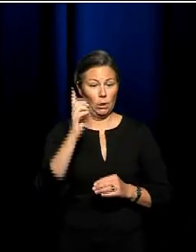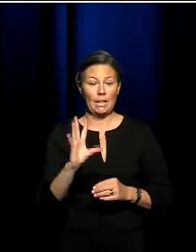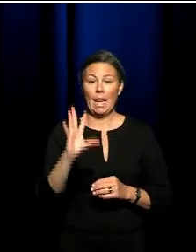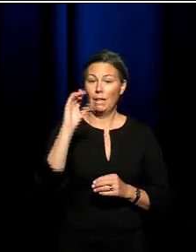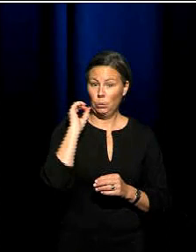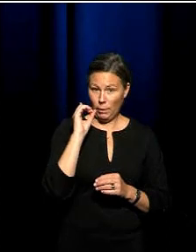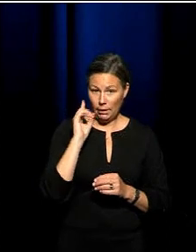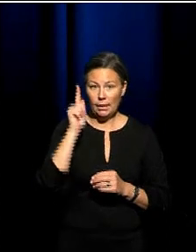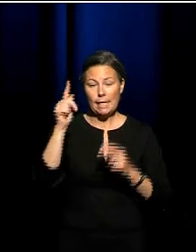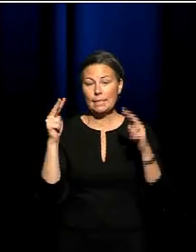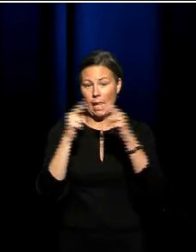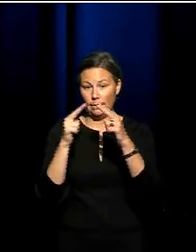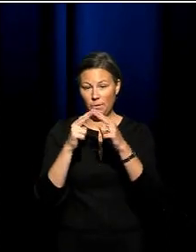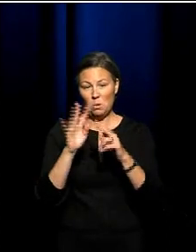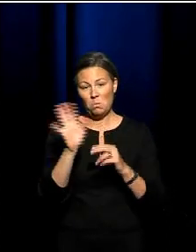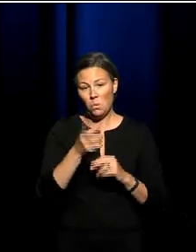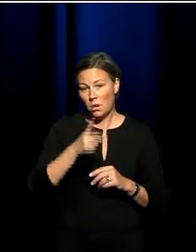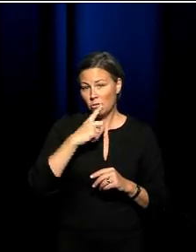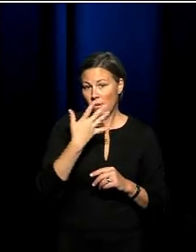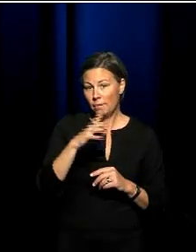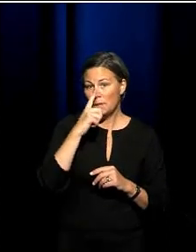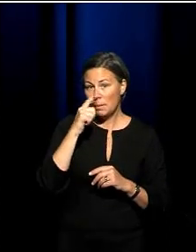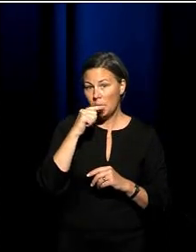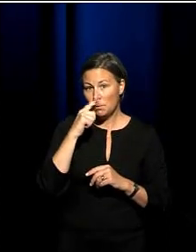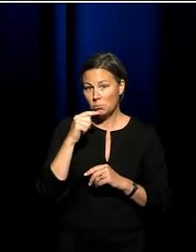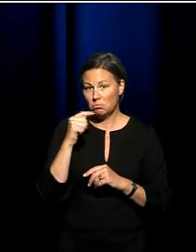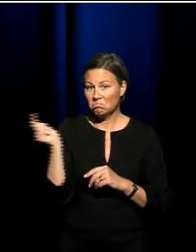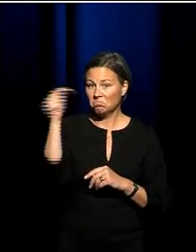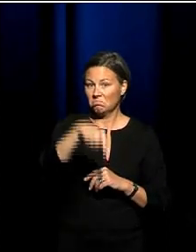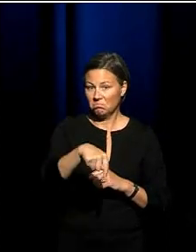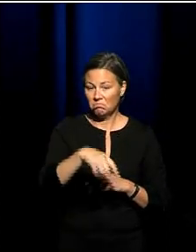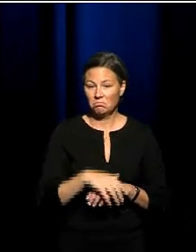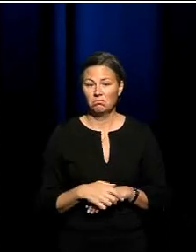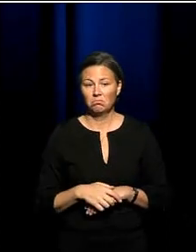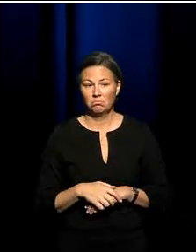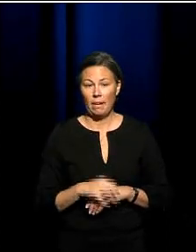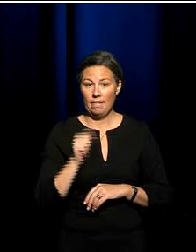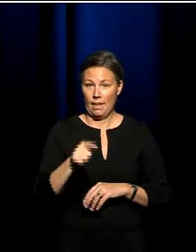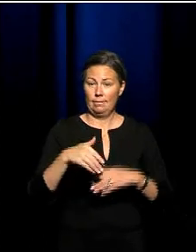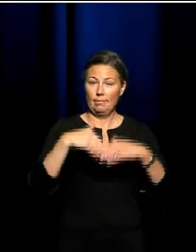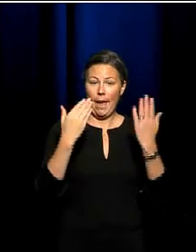attended by around 150 people. There were 14 speakers at the forum who shared